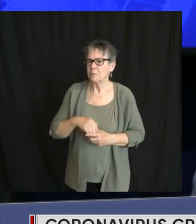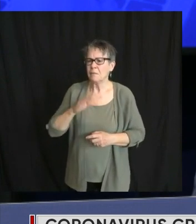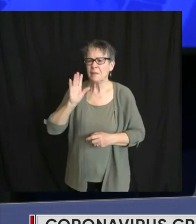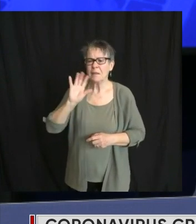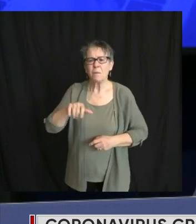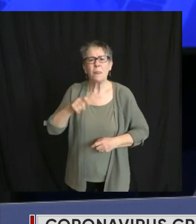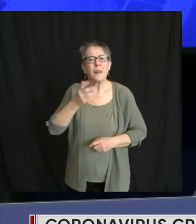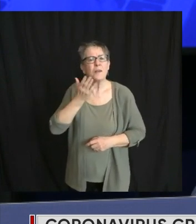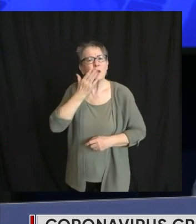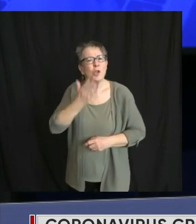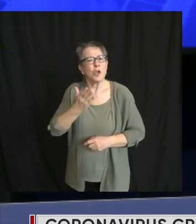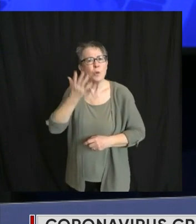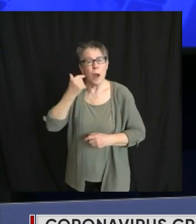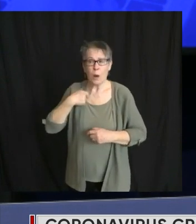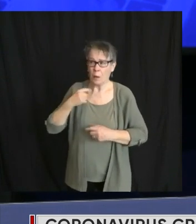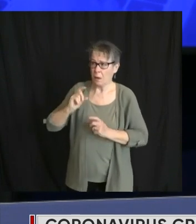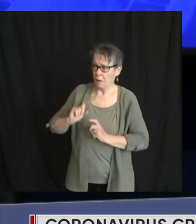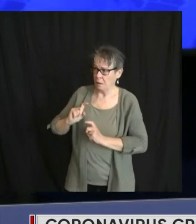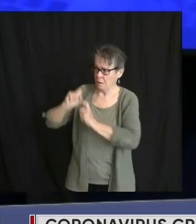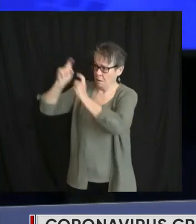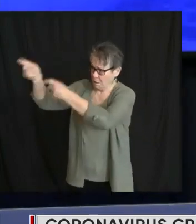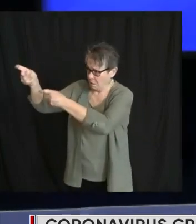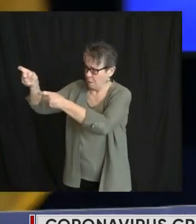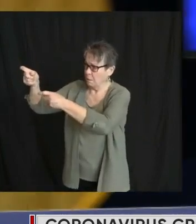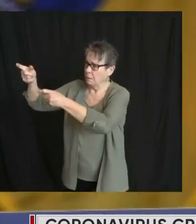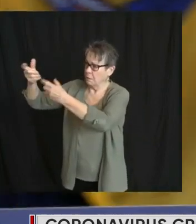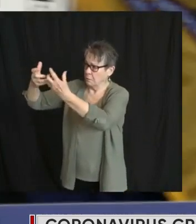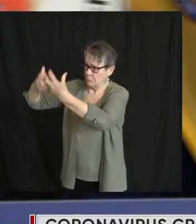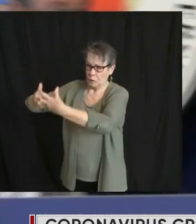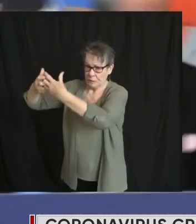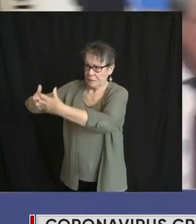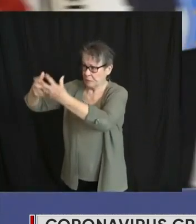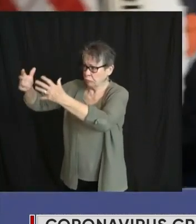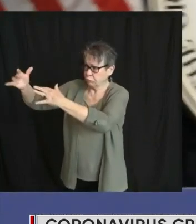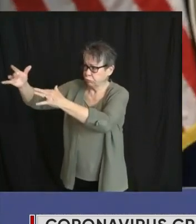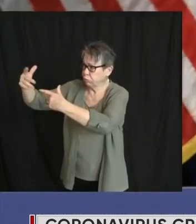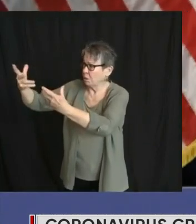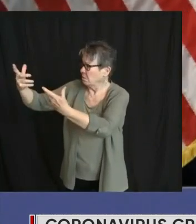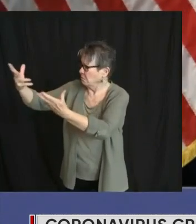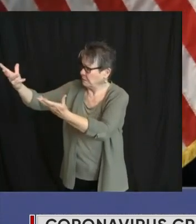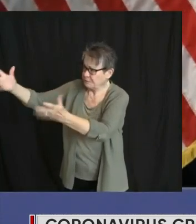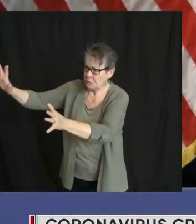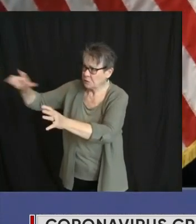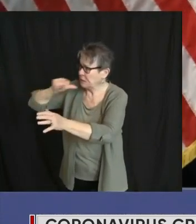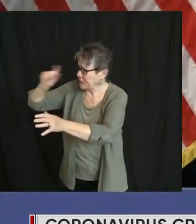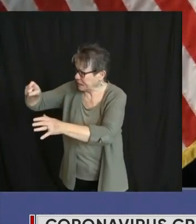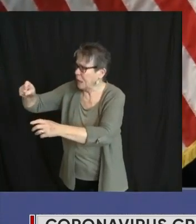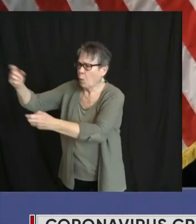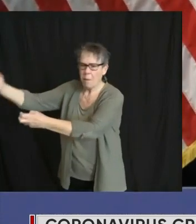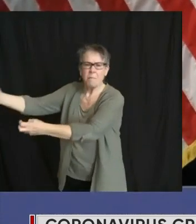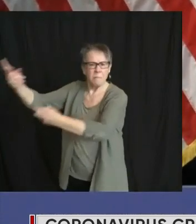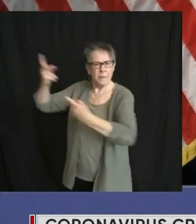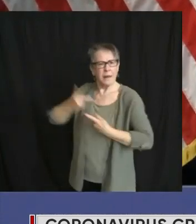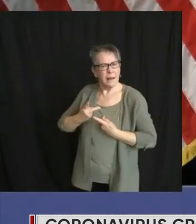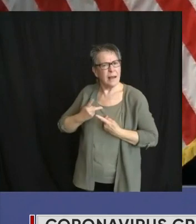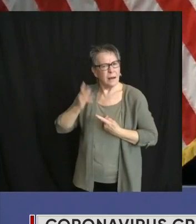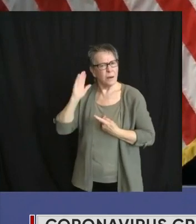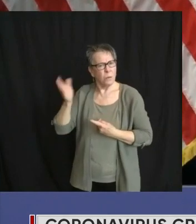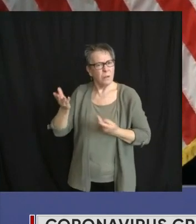IS A GOOD SIGN WHEN WE ARE GETTING VENTILATORS BACK FROM THE HOSPITALS THAT WE DELIVERED TO THEM OVER THE LAST FEW WEEKS.